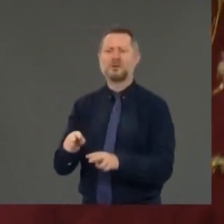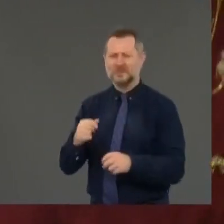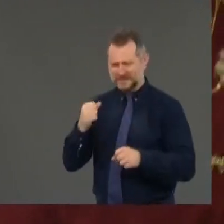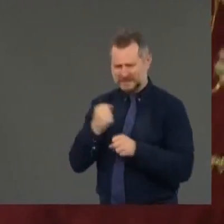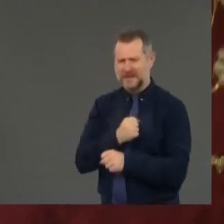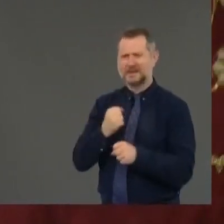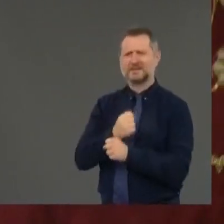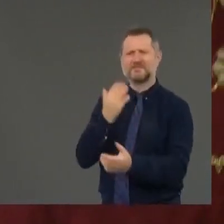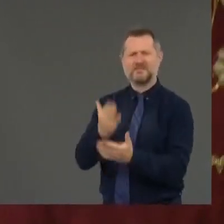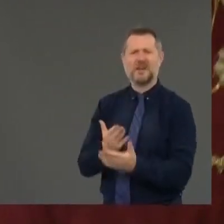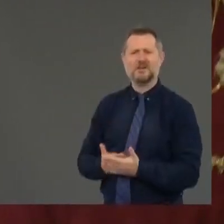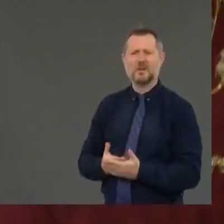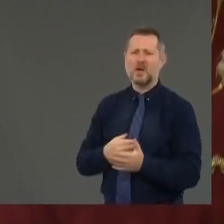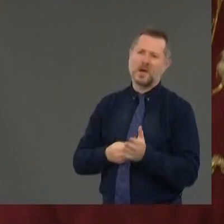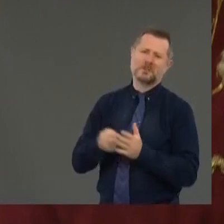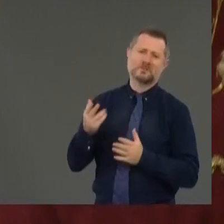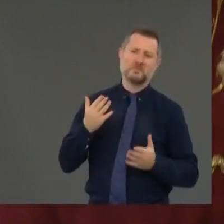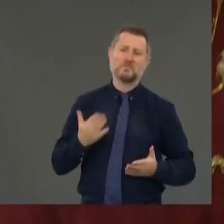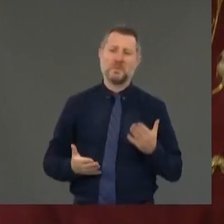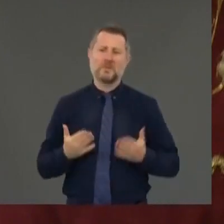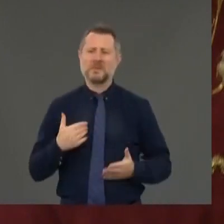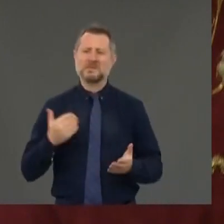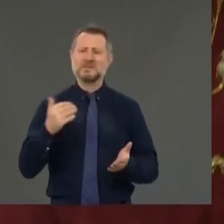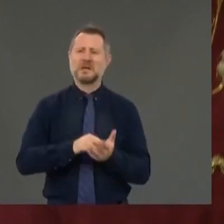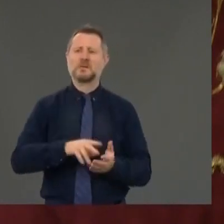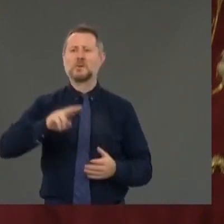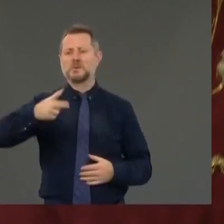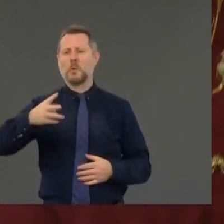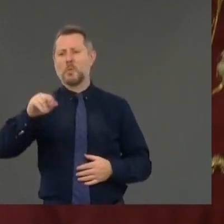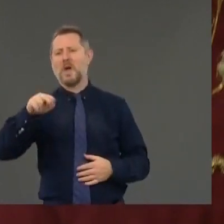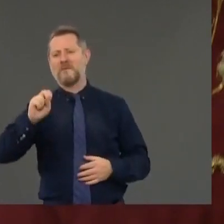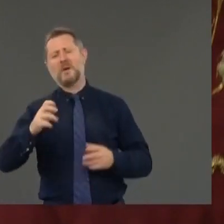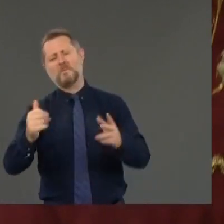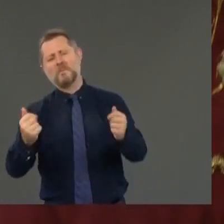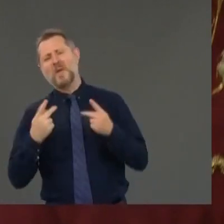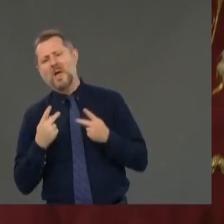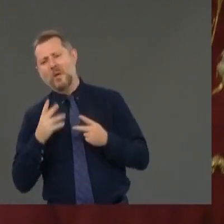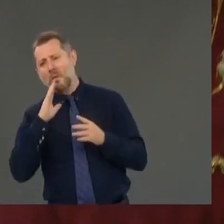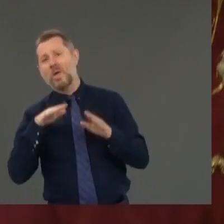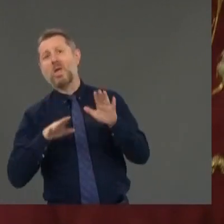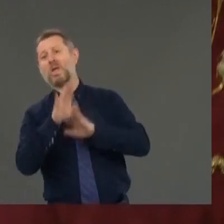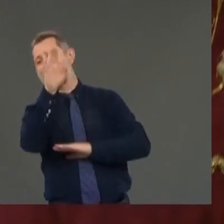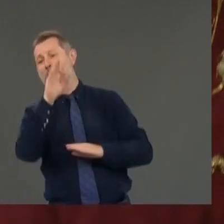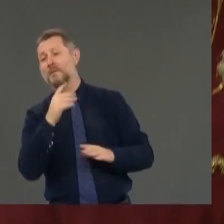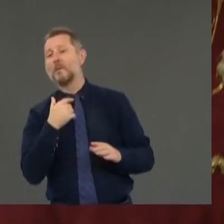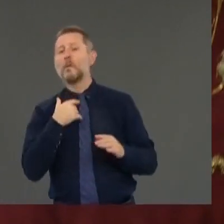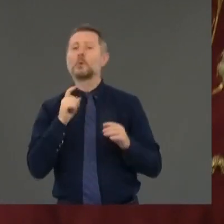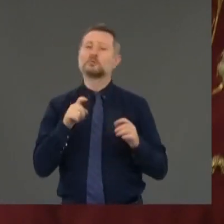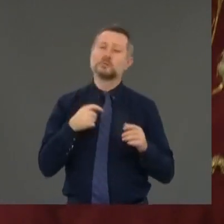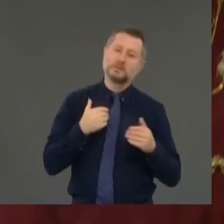GOVERNORS. SO I THINK IT'S IMPORTANT THAT WE LOOK AT THE ACTUAL FACTS AND THE ACTUAL DATA AND GET TO THE BOTTOM OF THIS. AS THE GOVERNOR SAID, IT'S